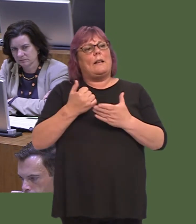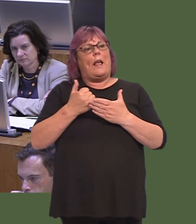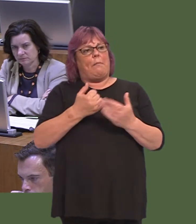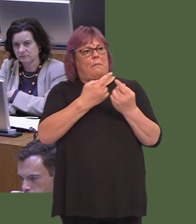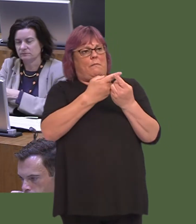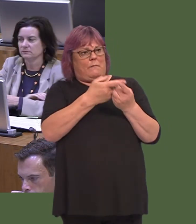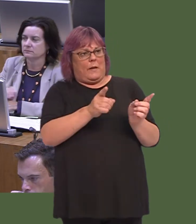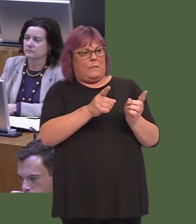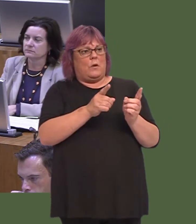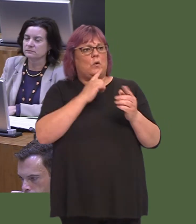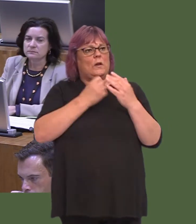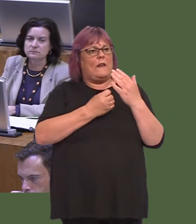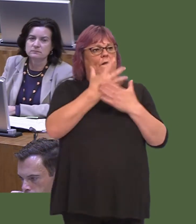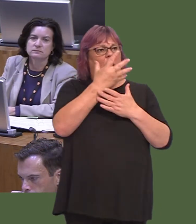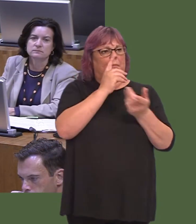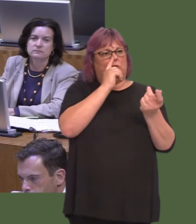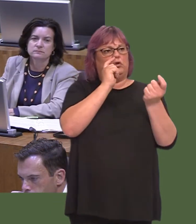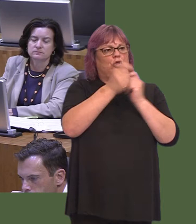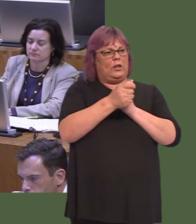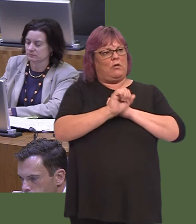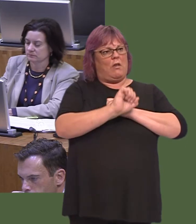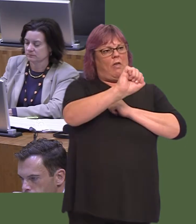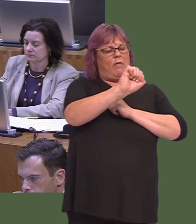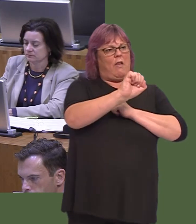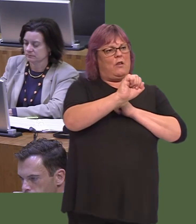it will help the board to develop and transform services in the future.